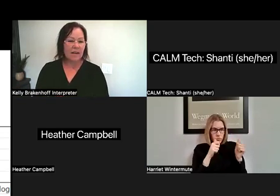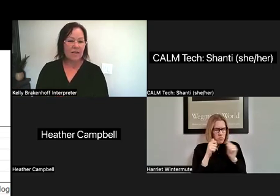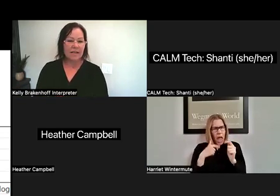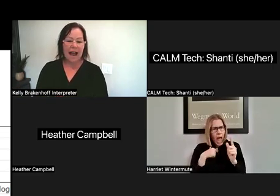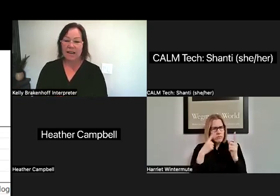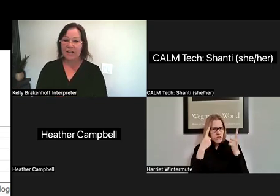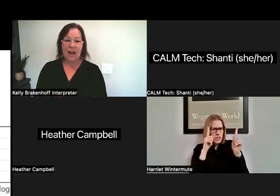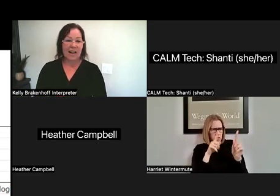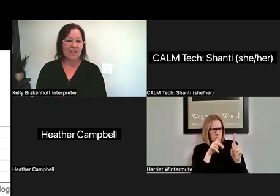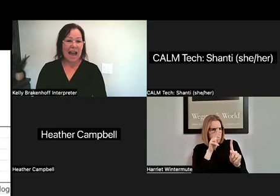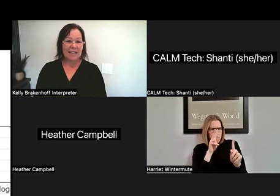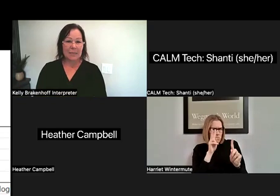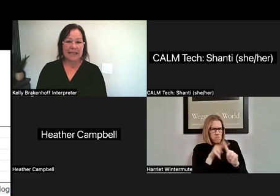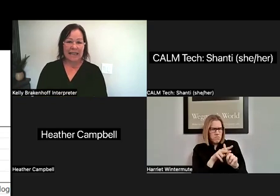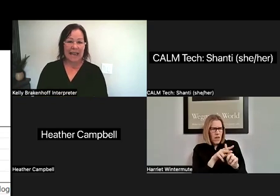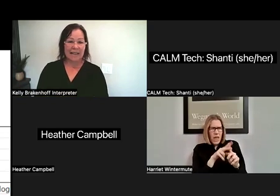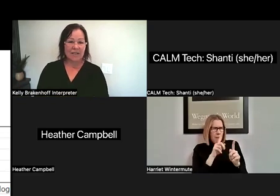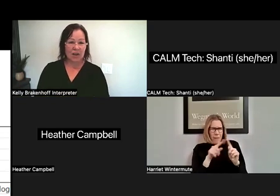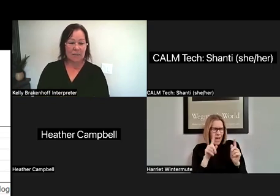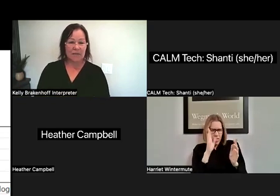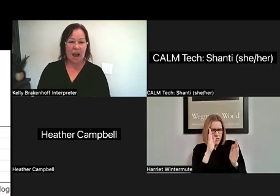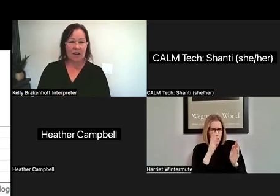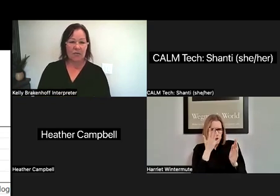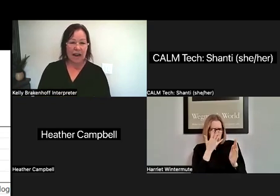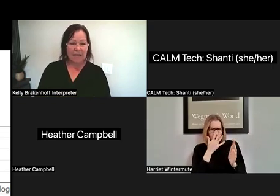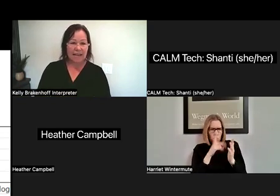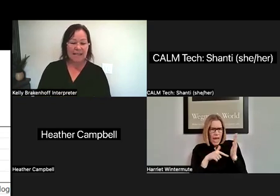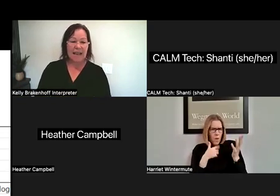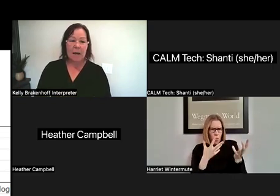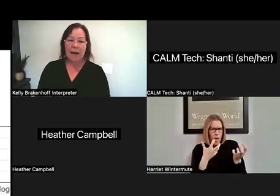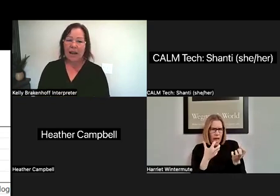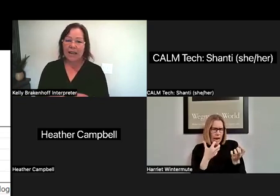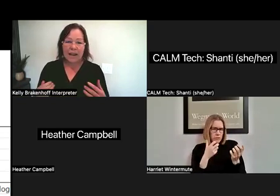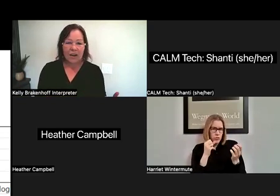There is -- I've even tried on chat GPT to get a script for how to write this, but I can never get